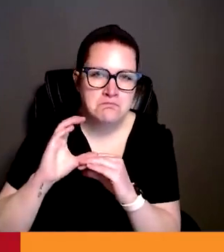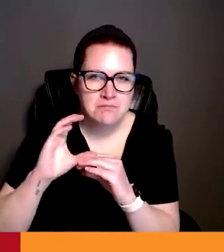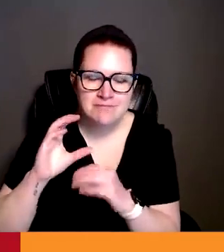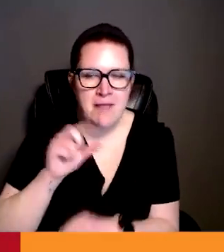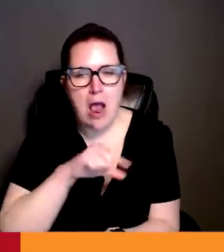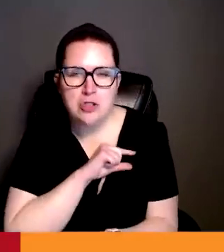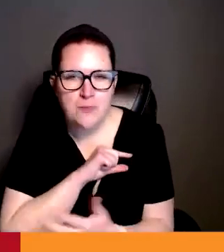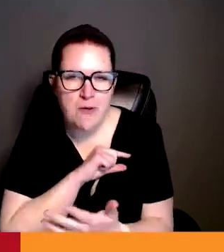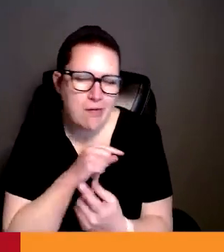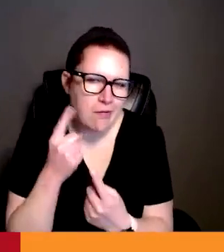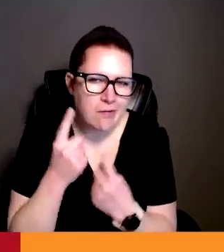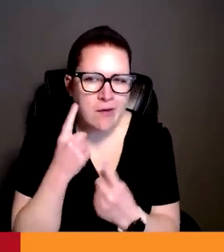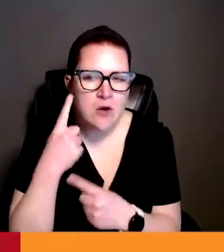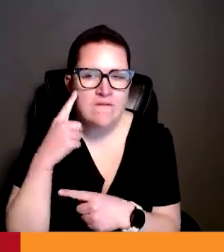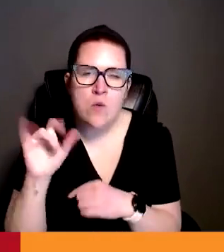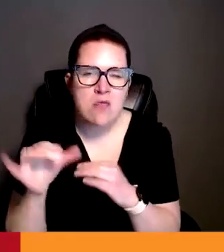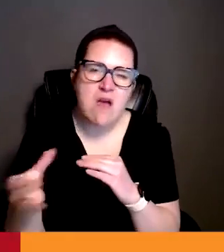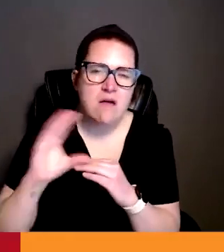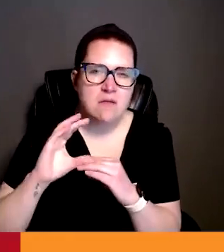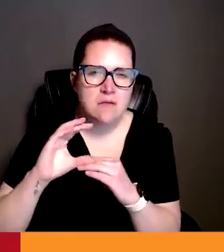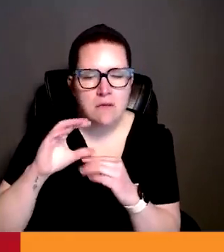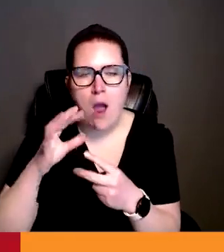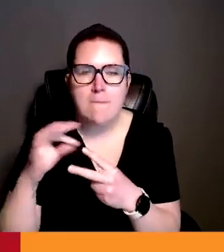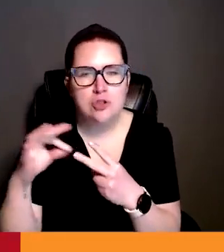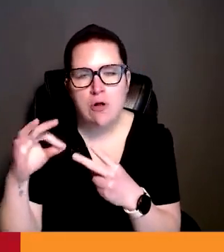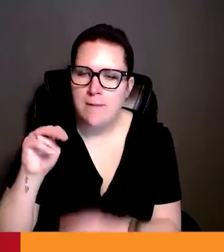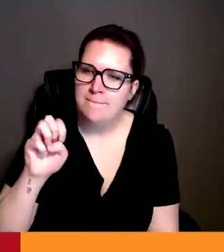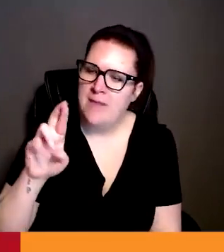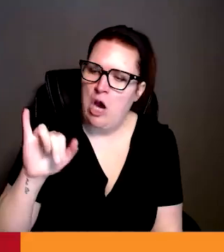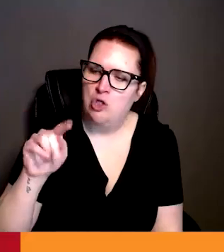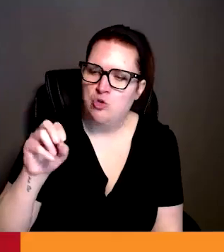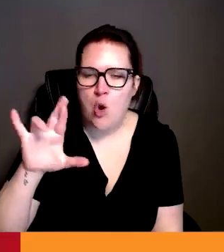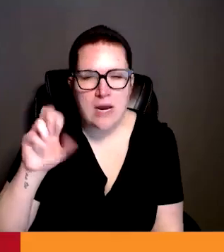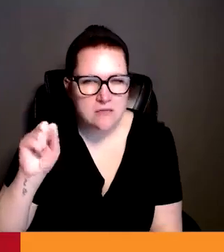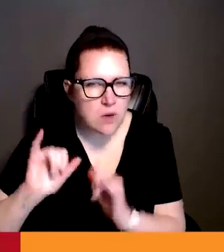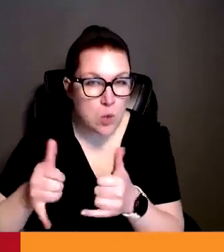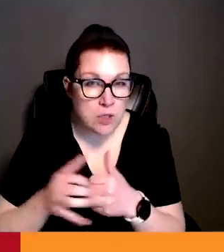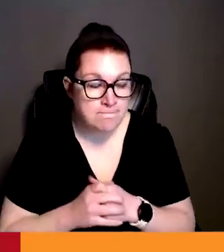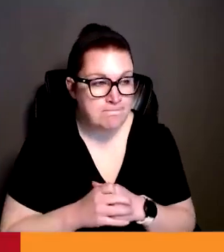or considered for the optional meritorious award. We do ask